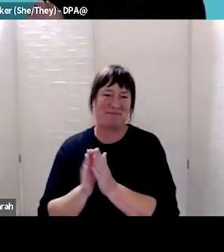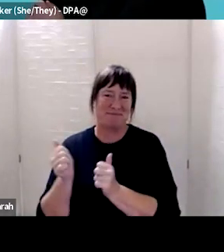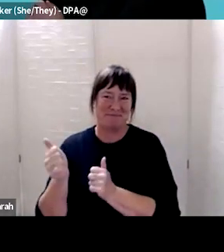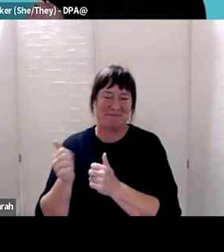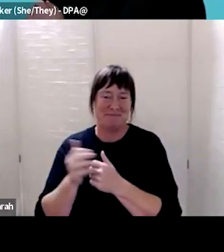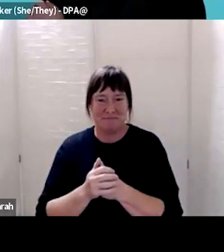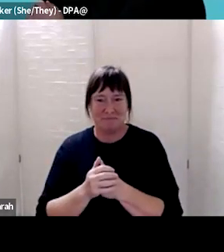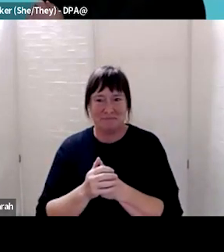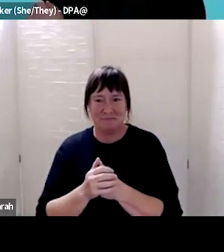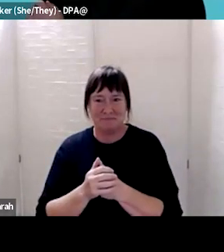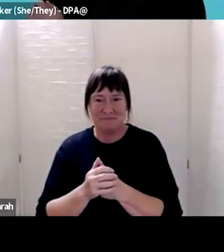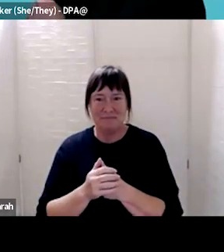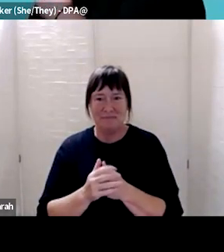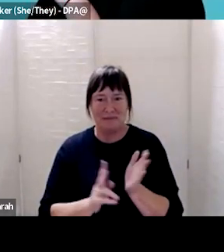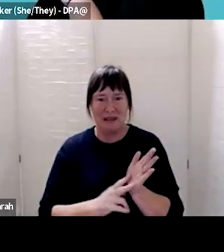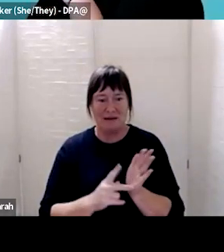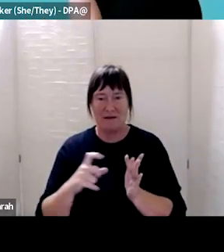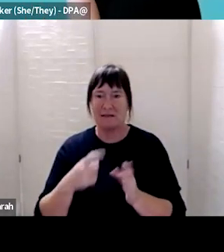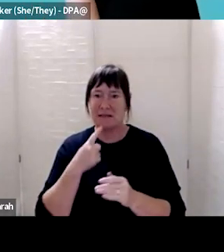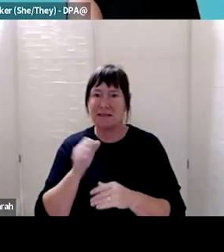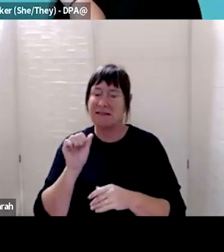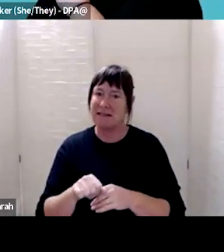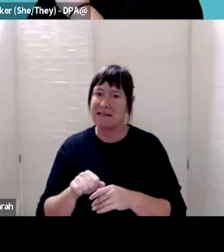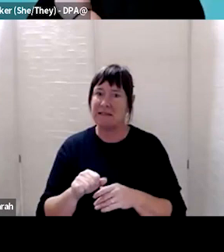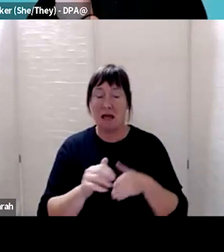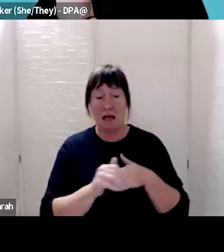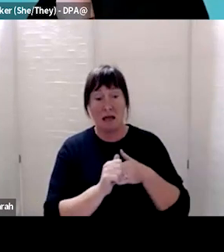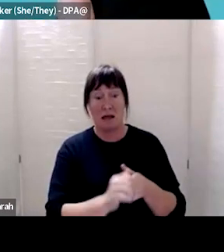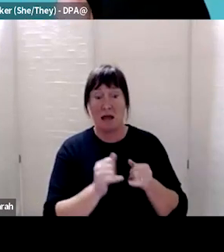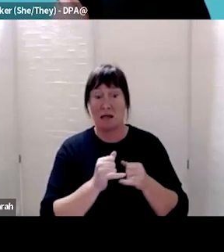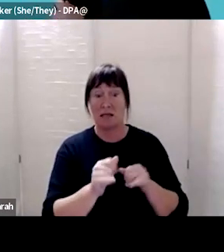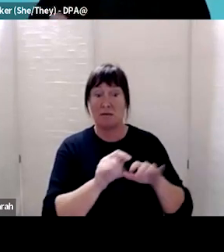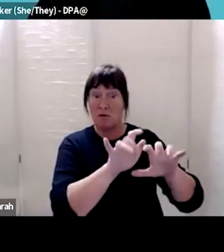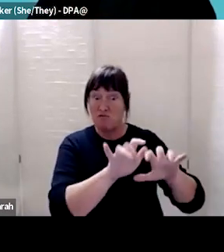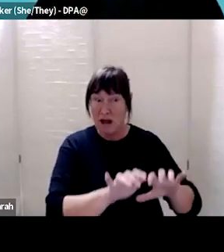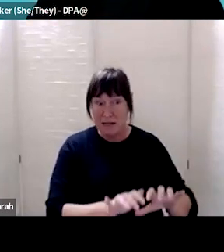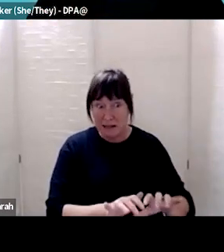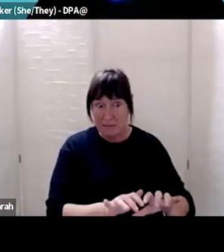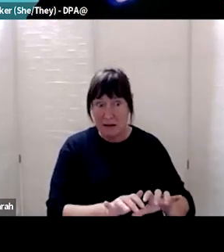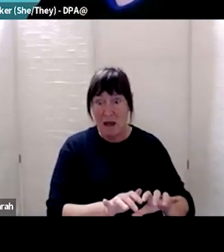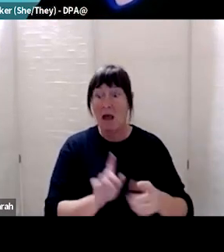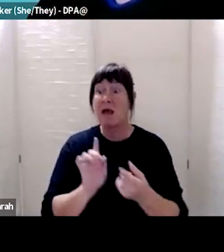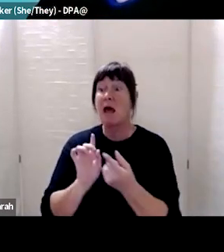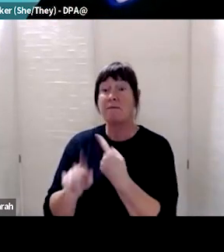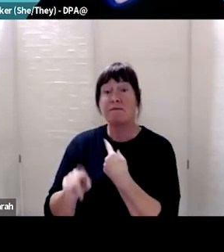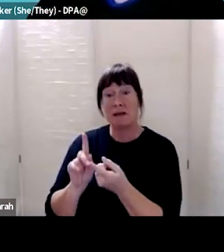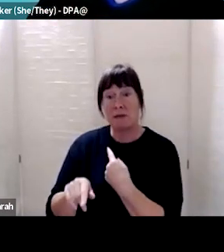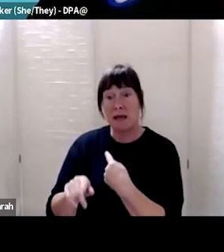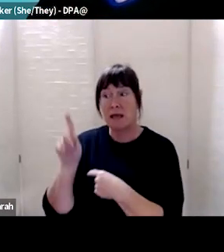you know, one of the things that when we were writing the guidelines, came through, some of the feedback was that people felt that